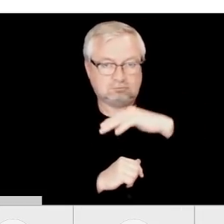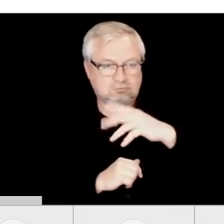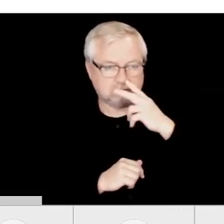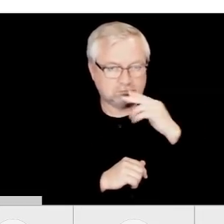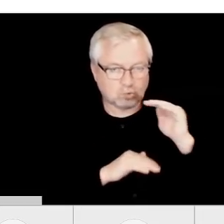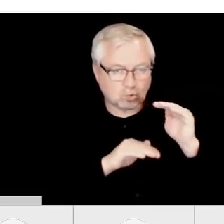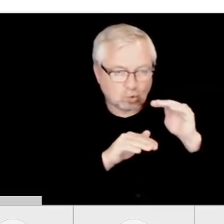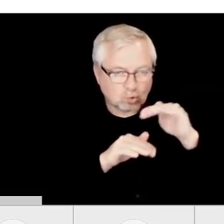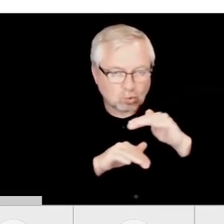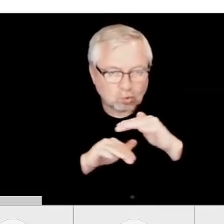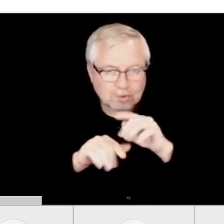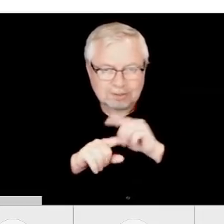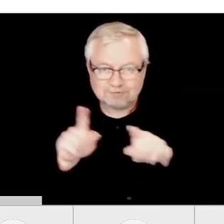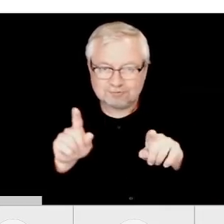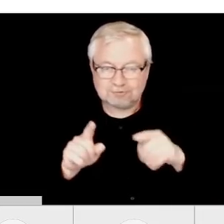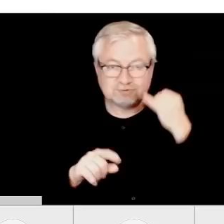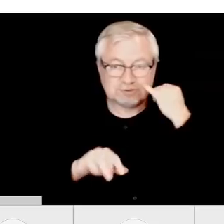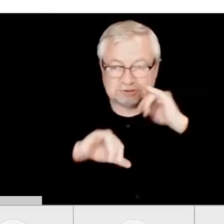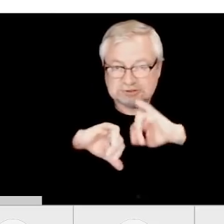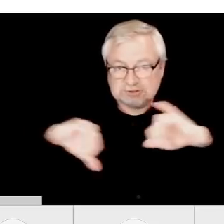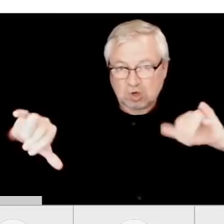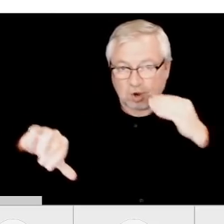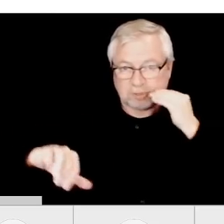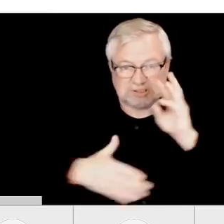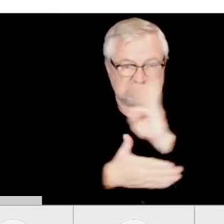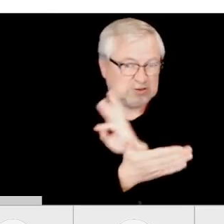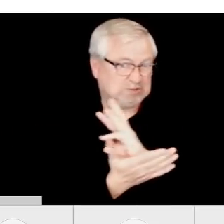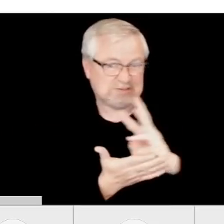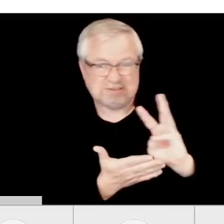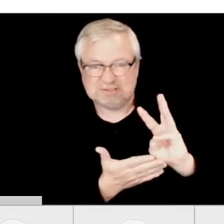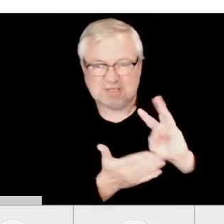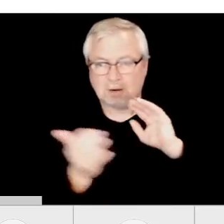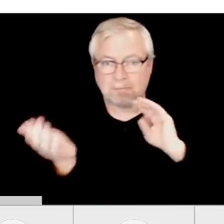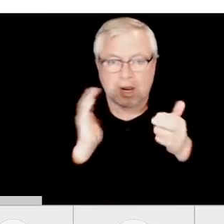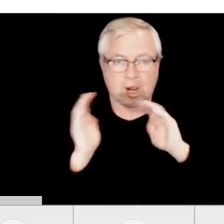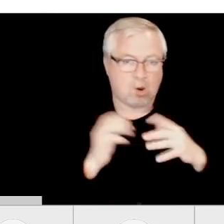at home for six weeks then you'll see larger differences.